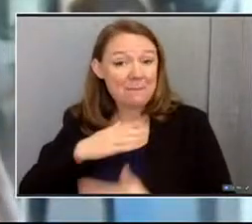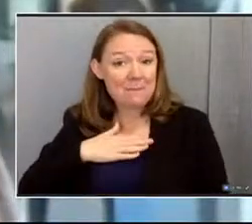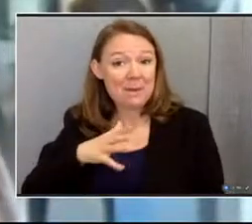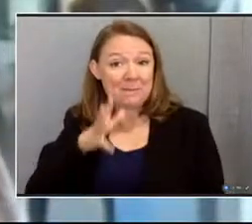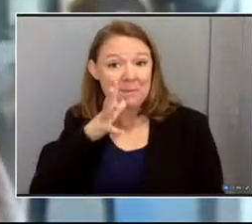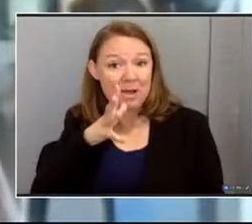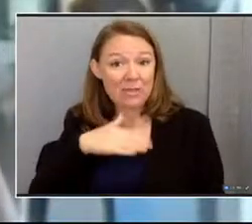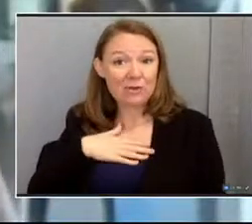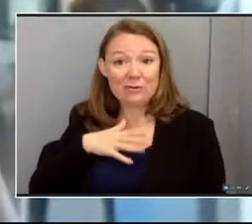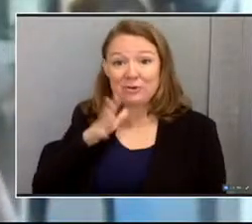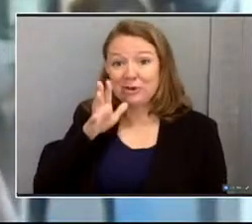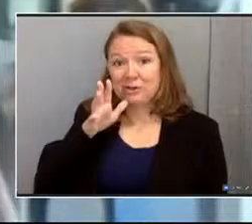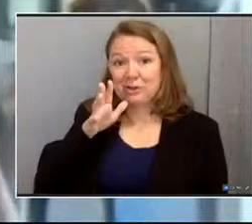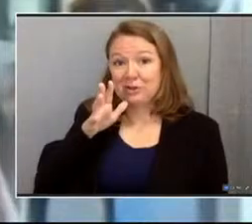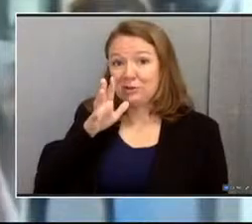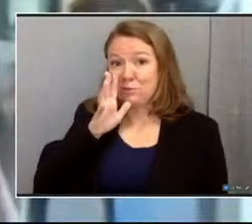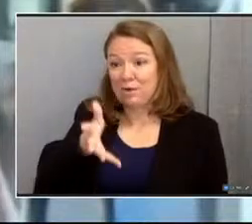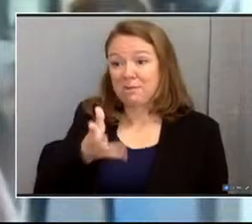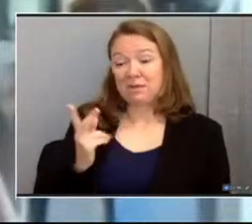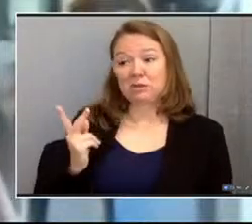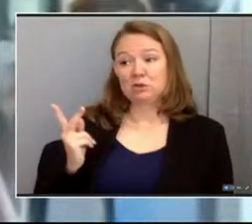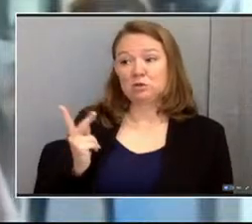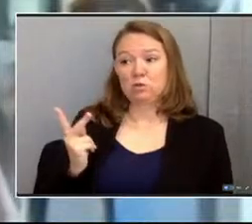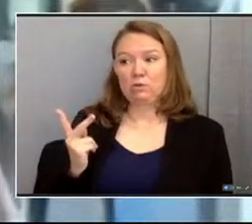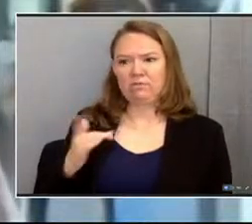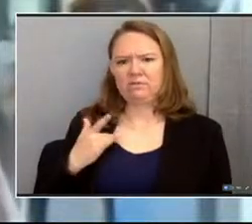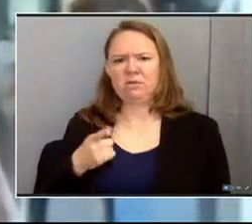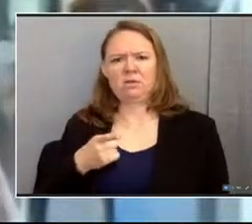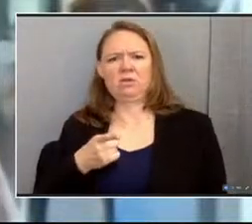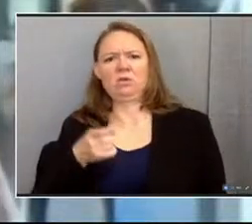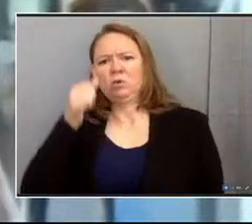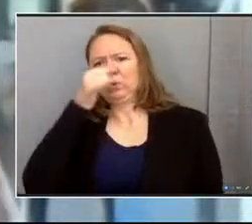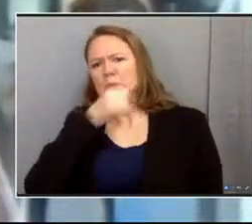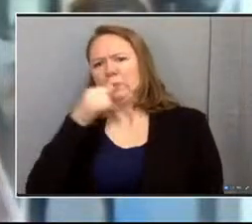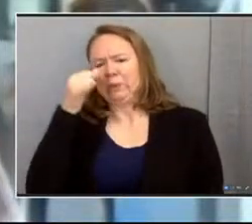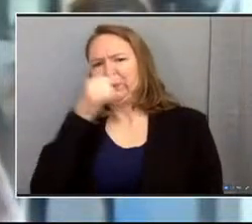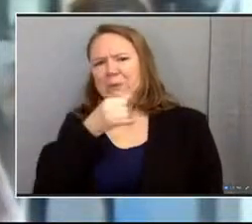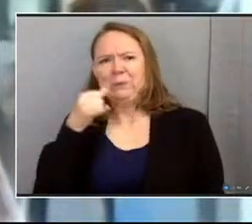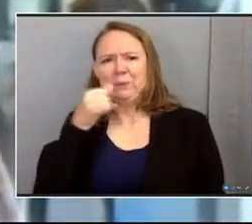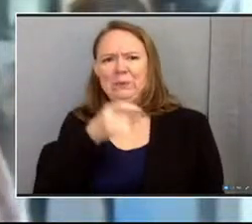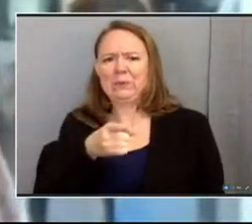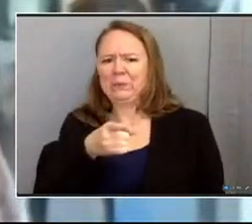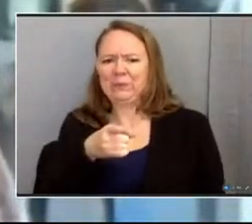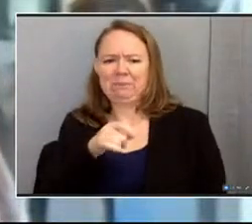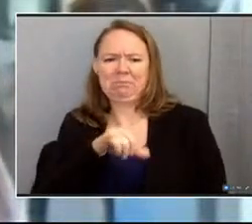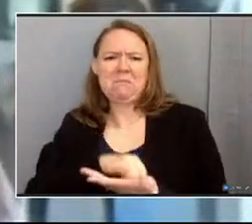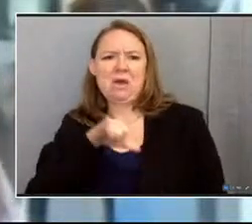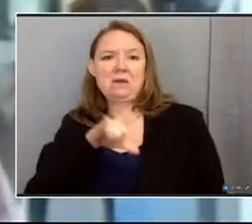that was a little beyond me and out of the question at that point. But certainly one that Mr.